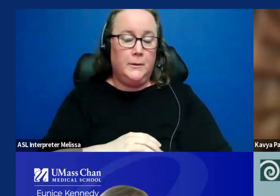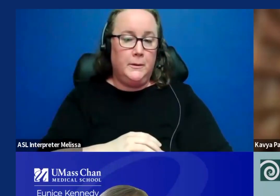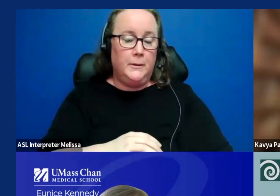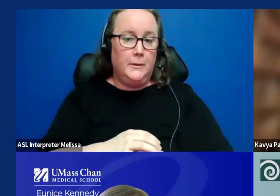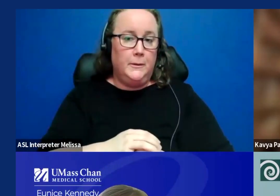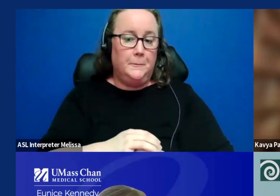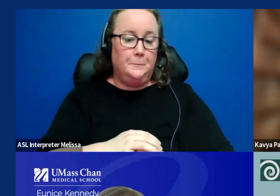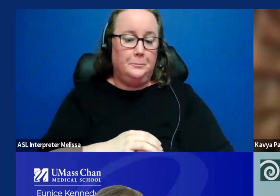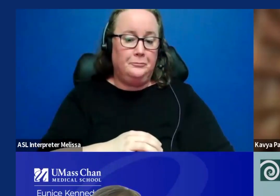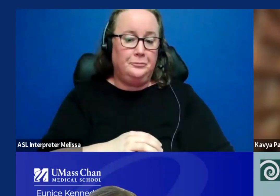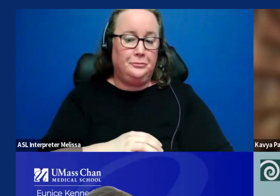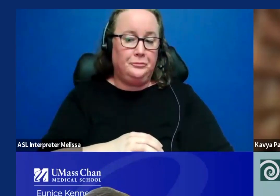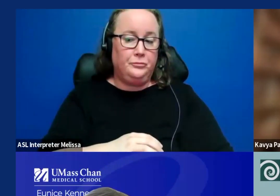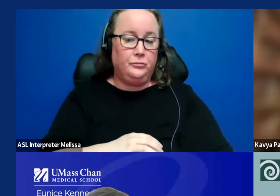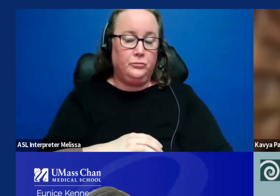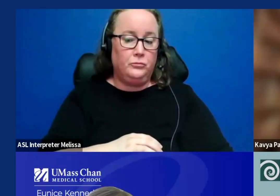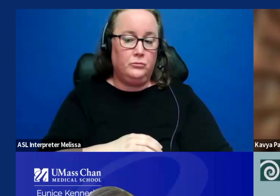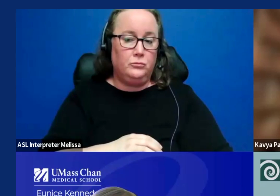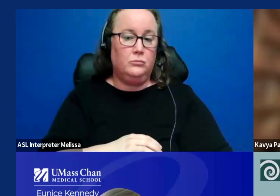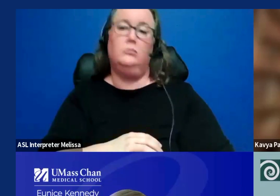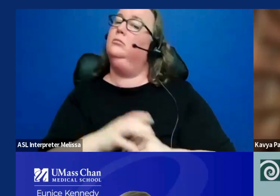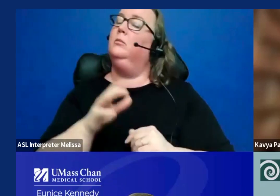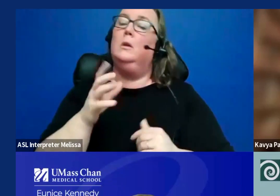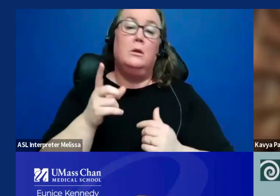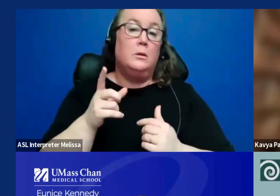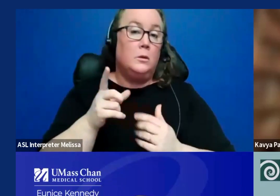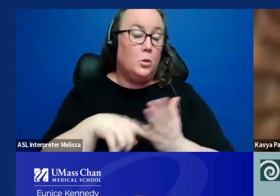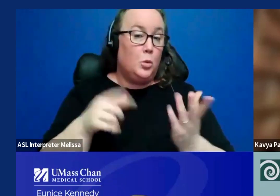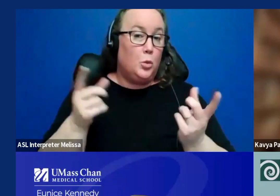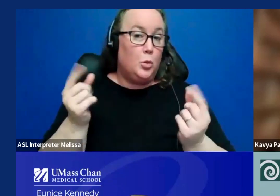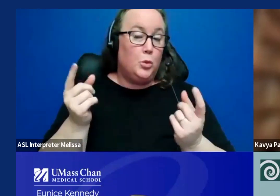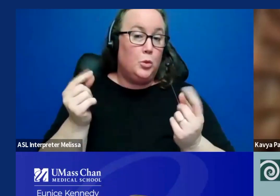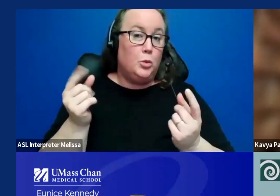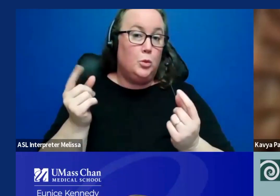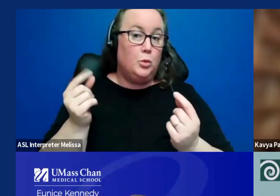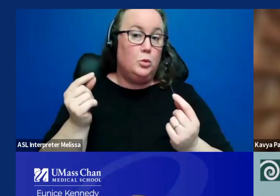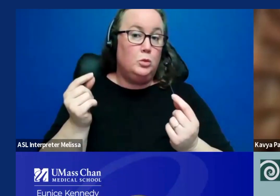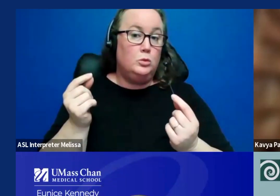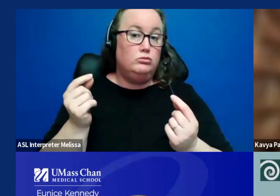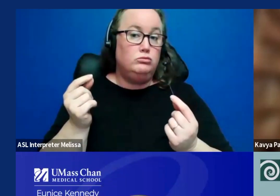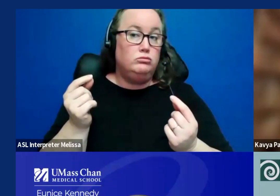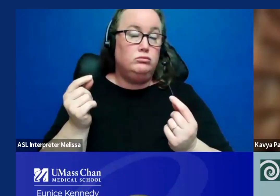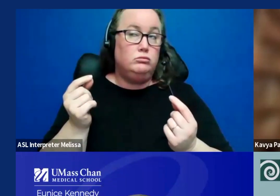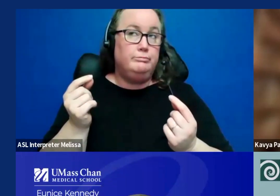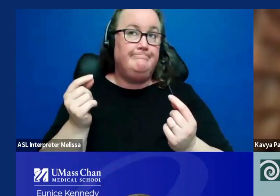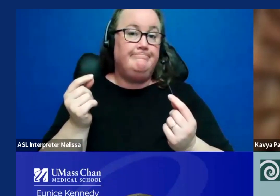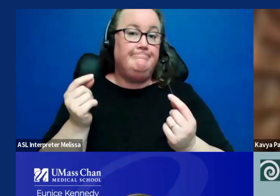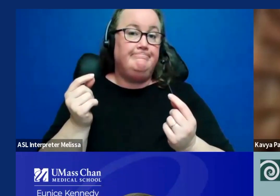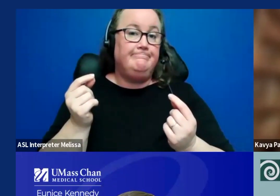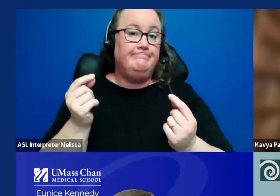What do you do when somebody the people involved who are questioning